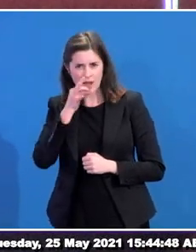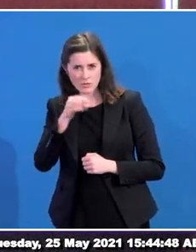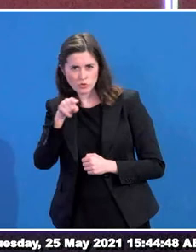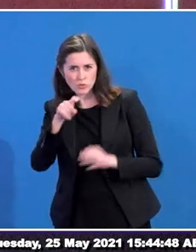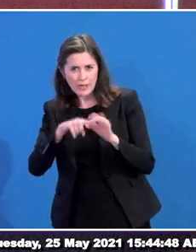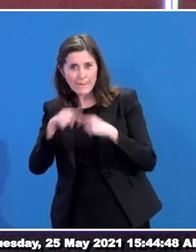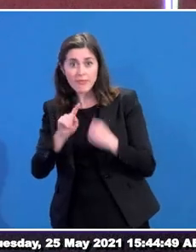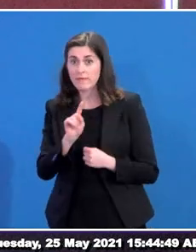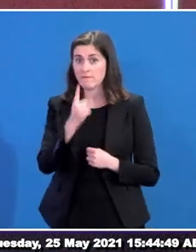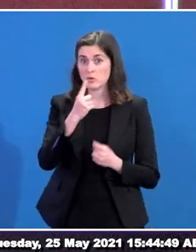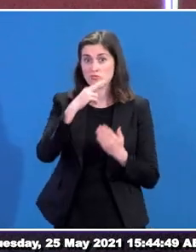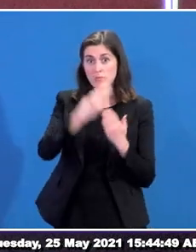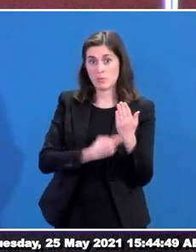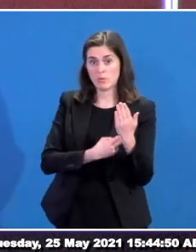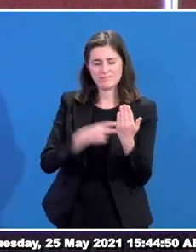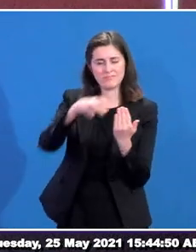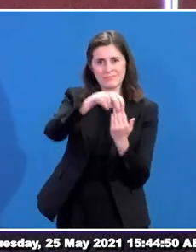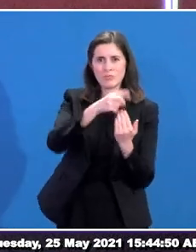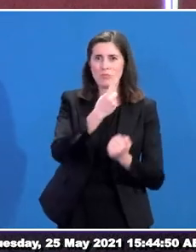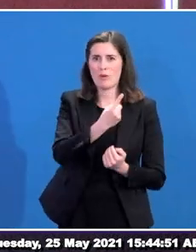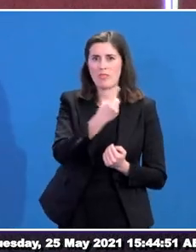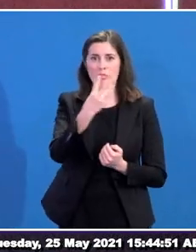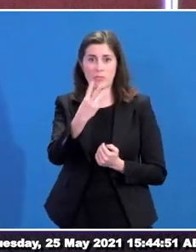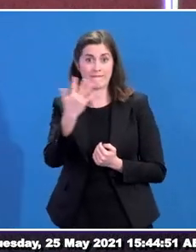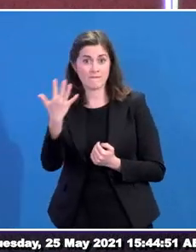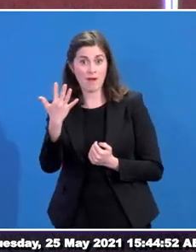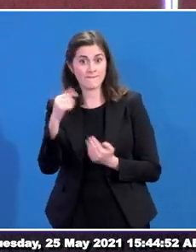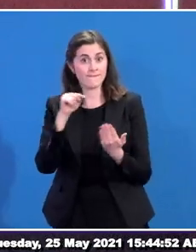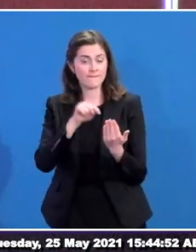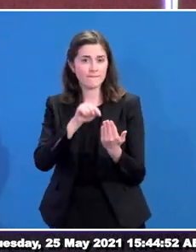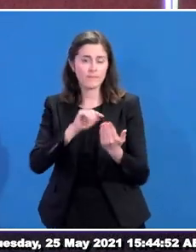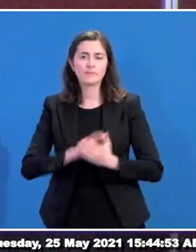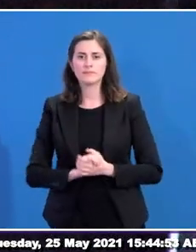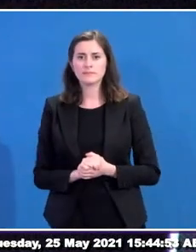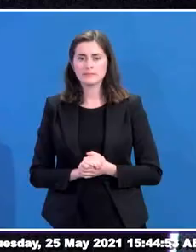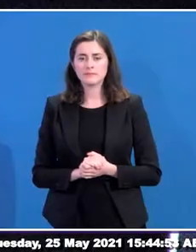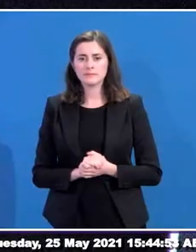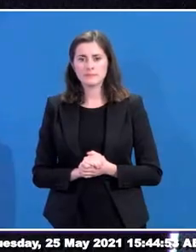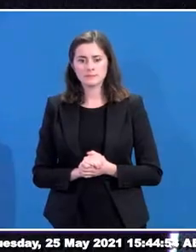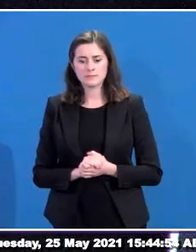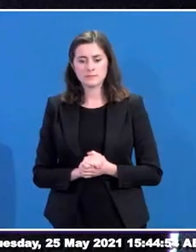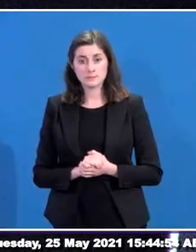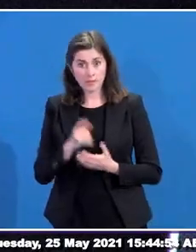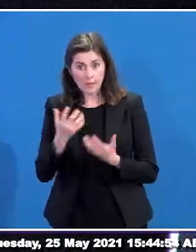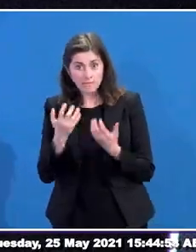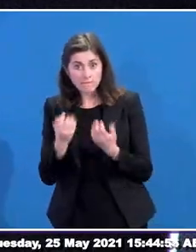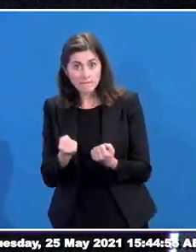which is tab 135 of the bundle. You have that, I take it?